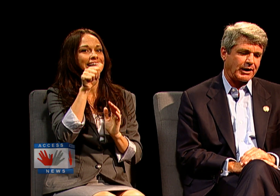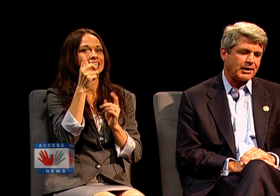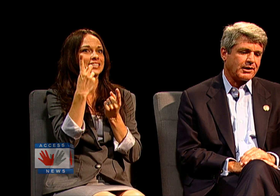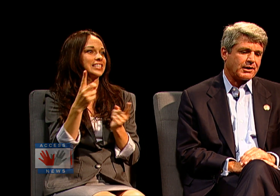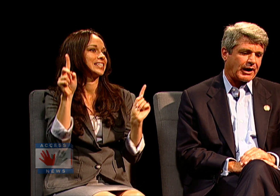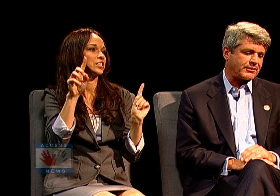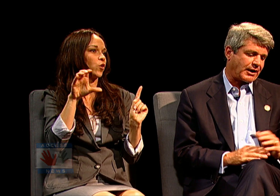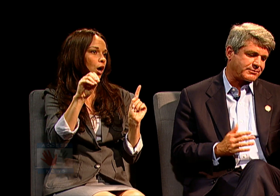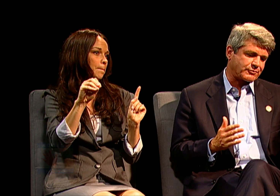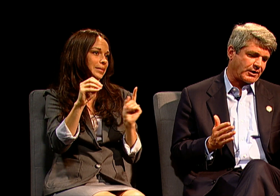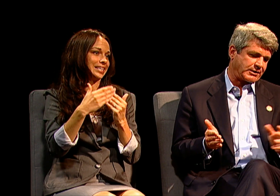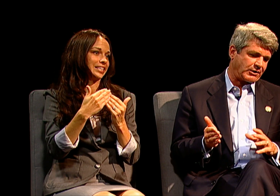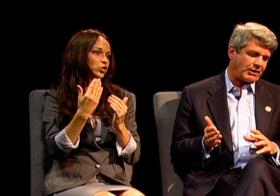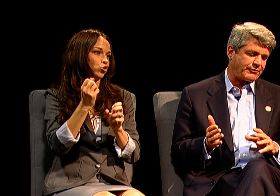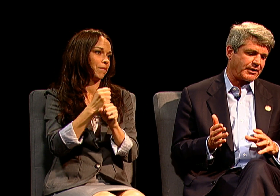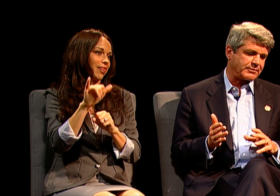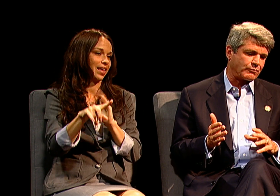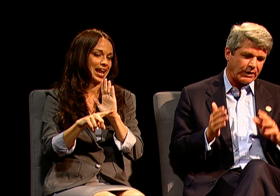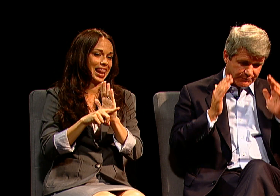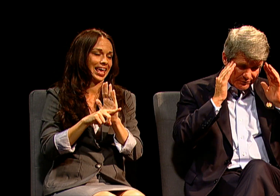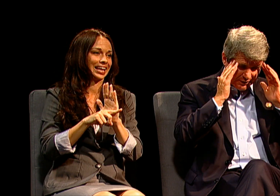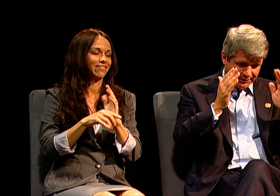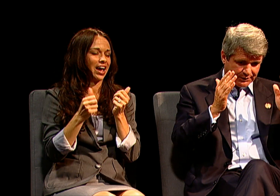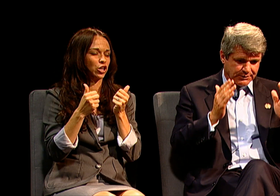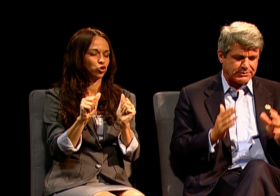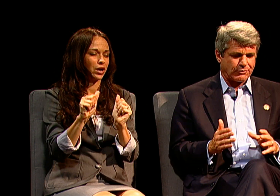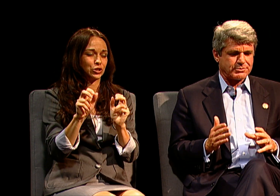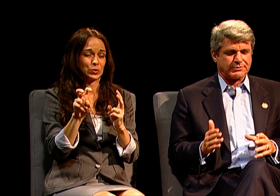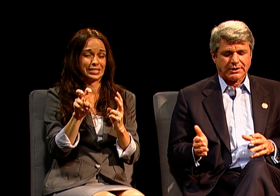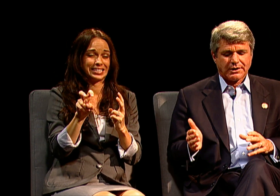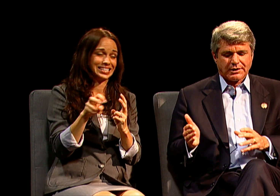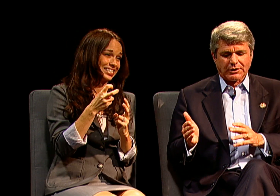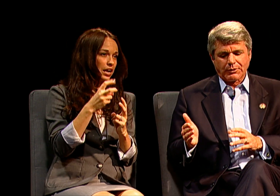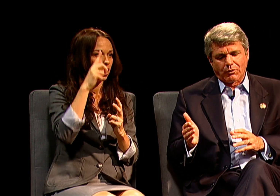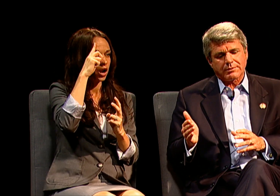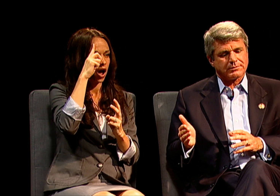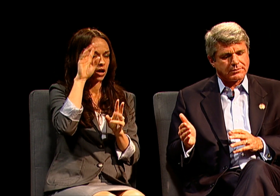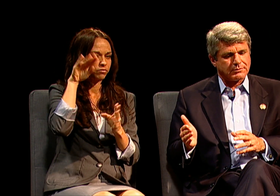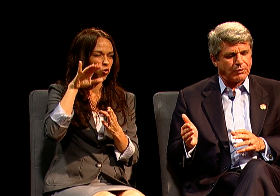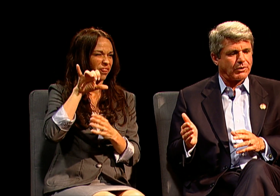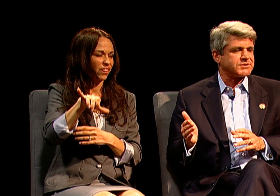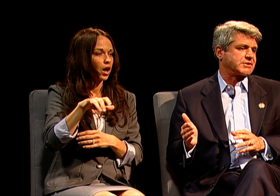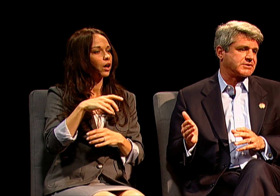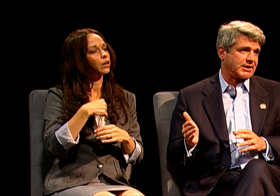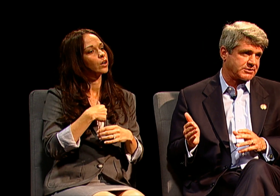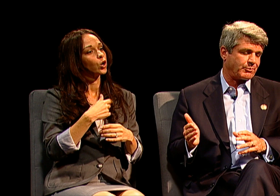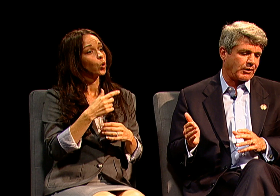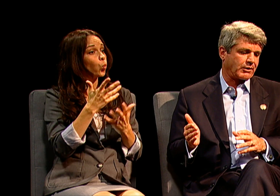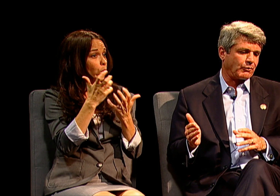I TRY TO GET OFF THAT WAY OF THINKING IN TERMS OF-- YEAH, WE WANT-- WE WANT SUCCESS IN AMERICA.